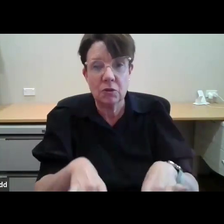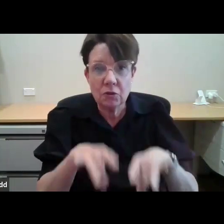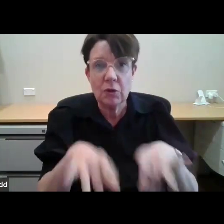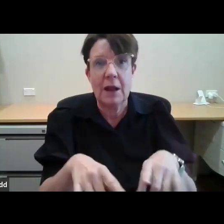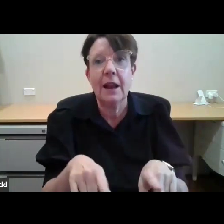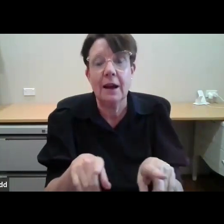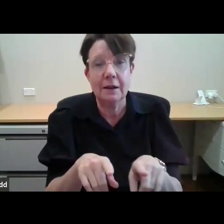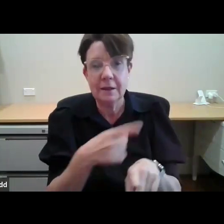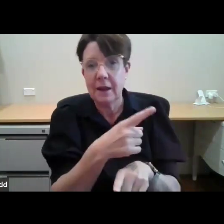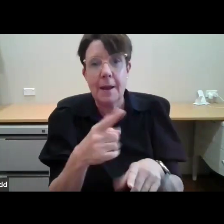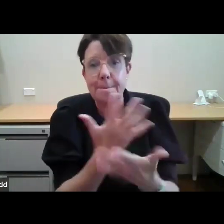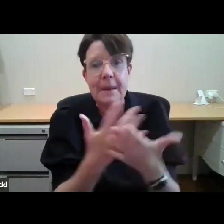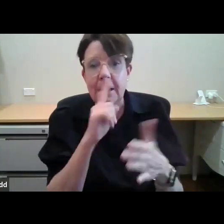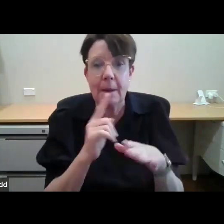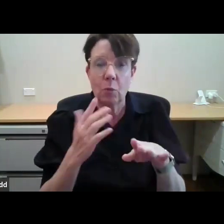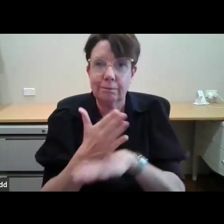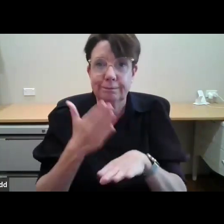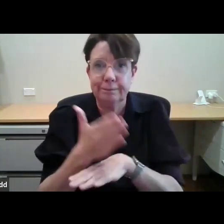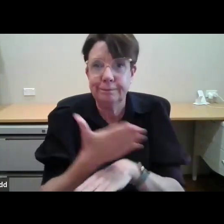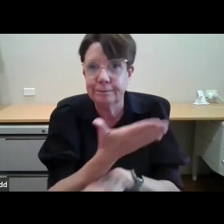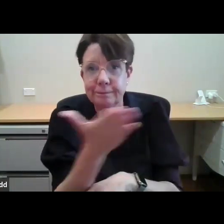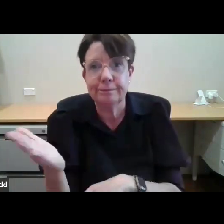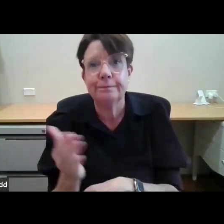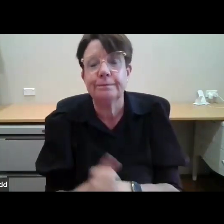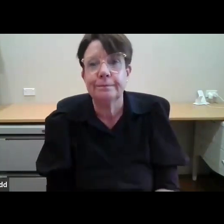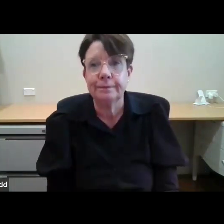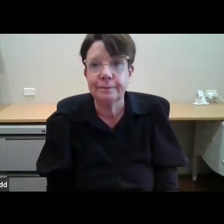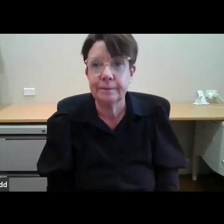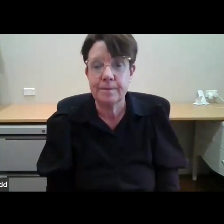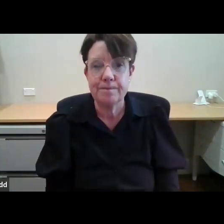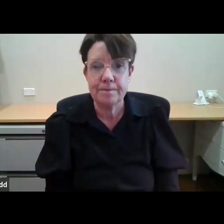commitment of the team at Creative Australia and thank you to our AUSLAN interpreters